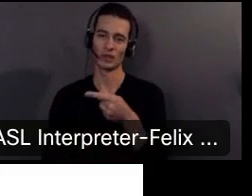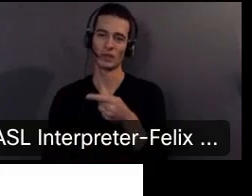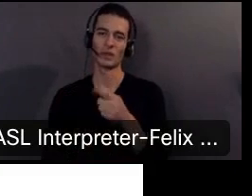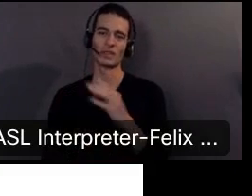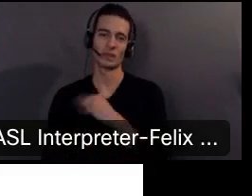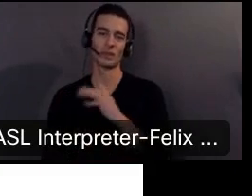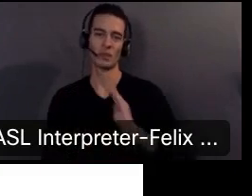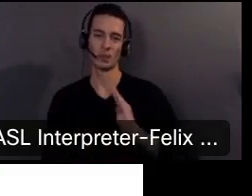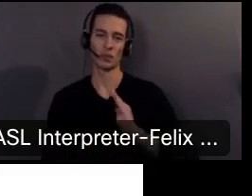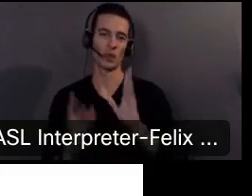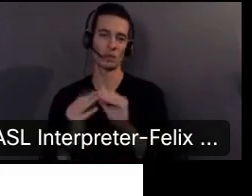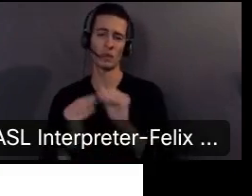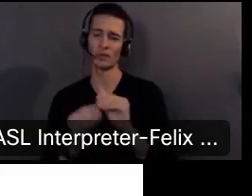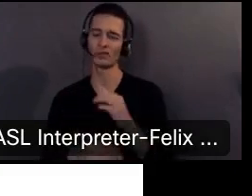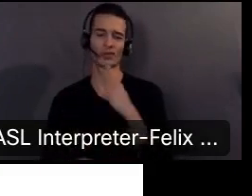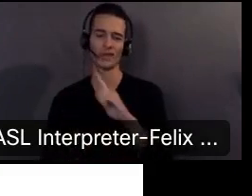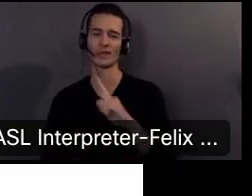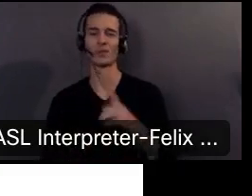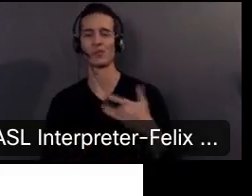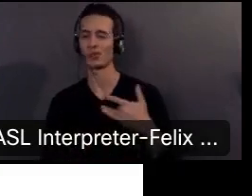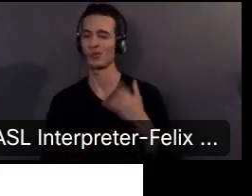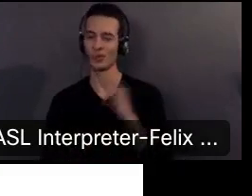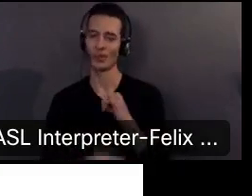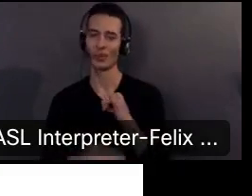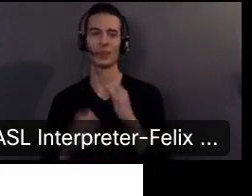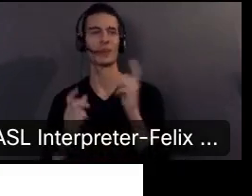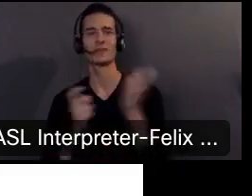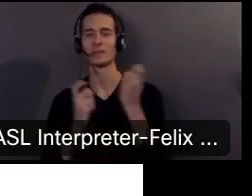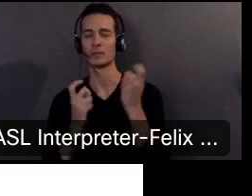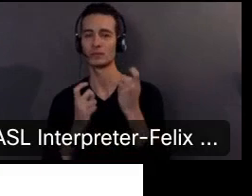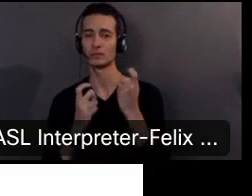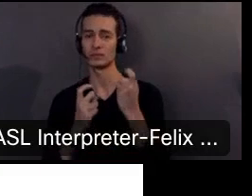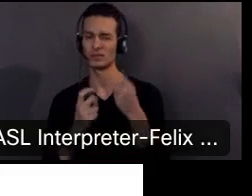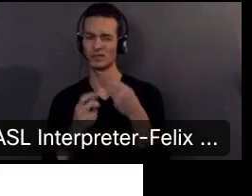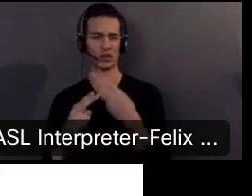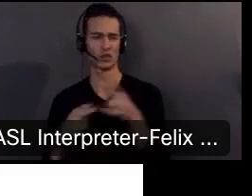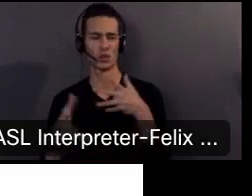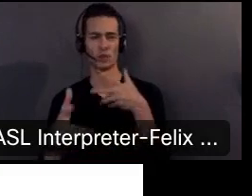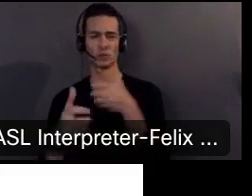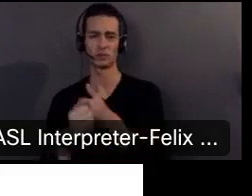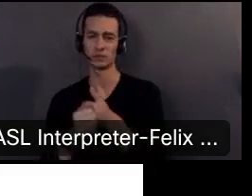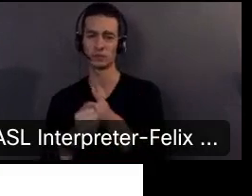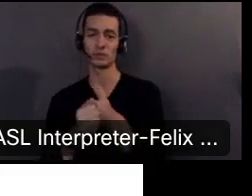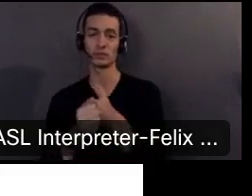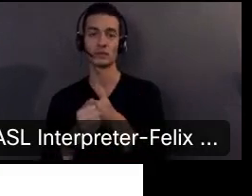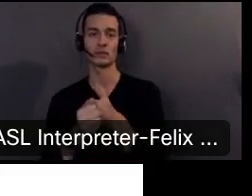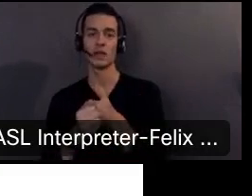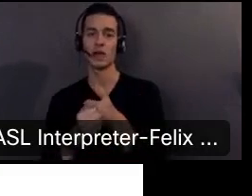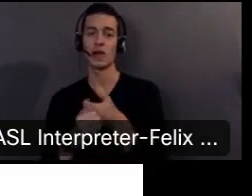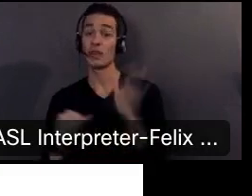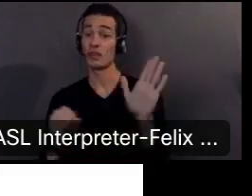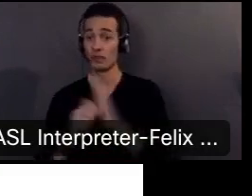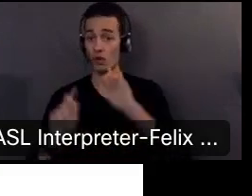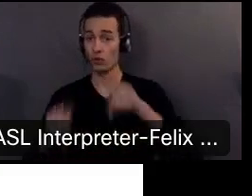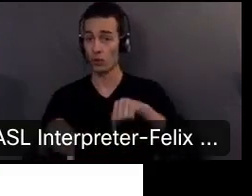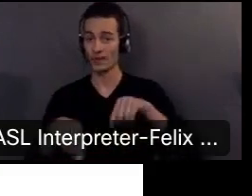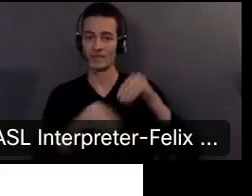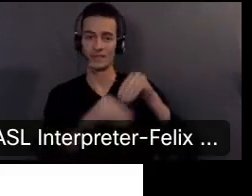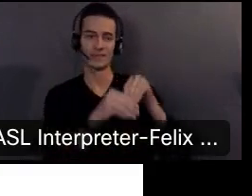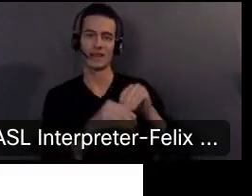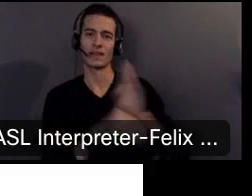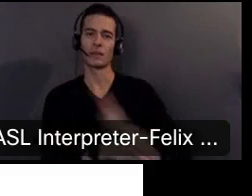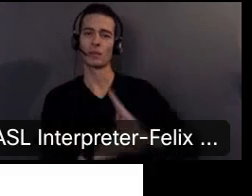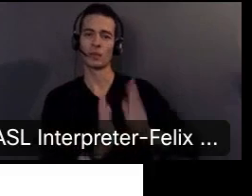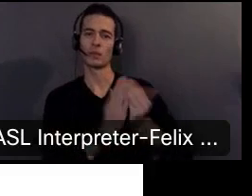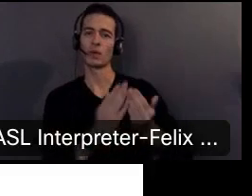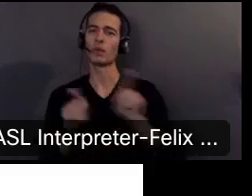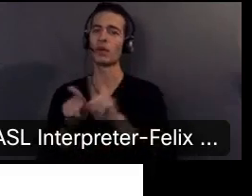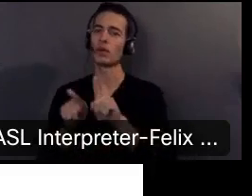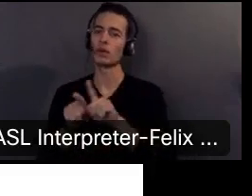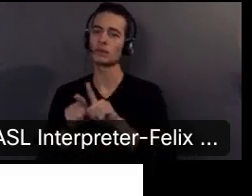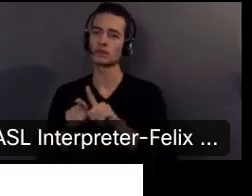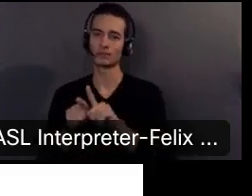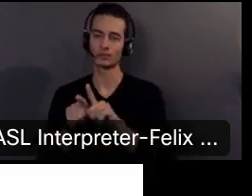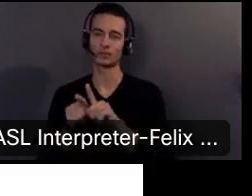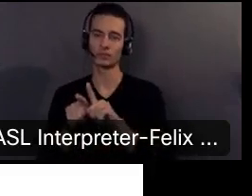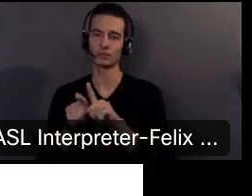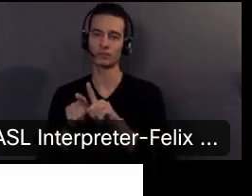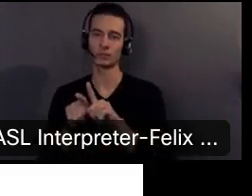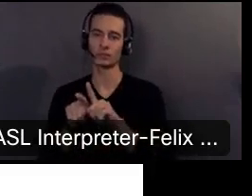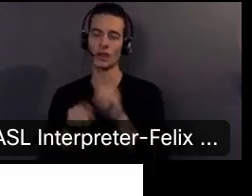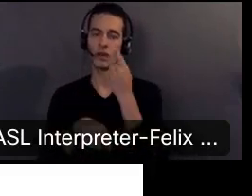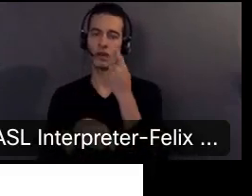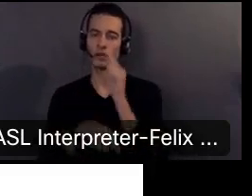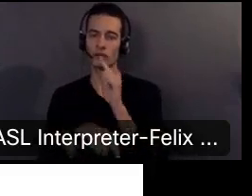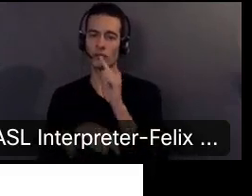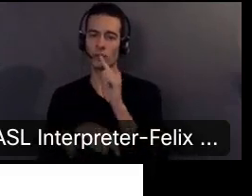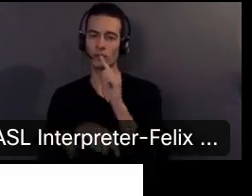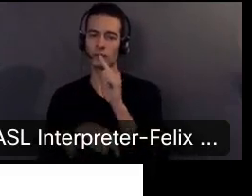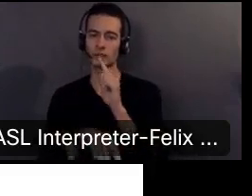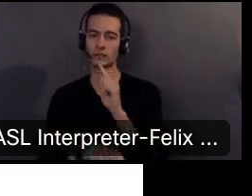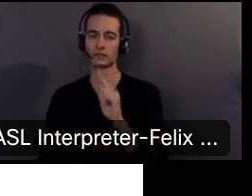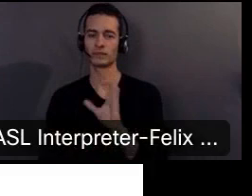Um, and that's a a quick update I would recommend the Dr catches full report is is in the board book, but also 1 of the things that we did for the tab meeting, that will follow. This is print out.